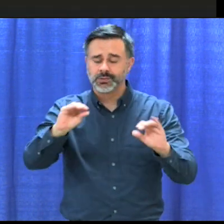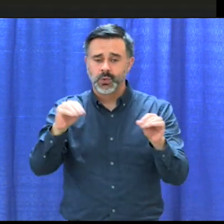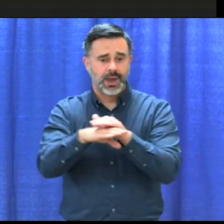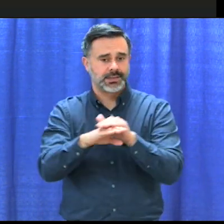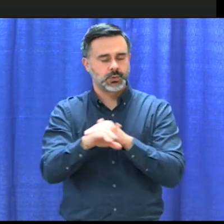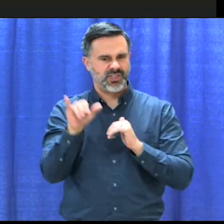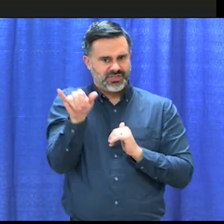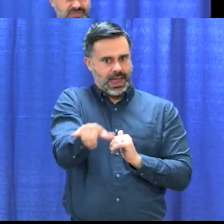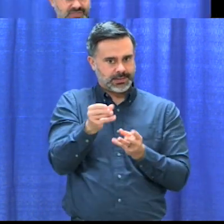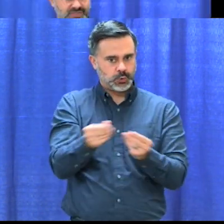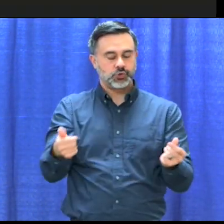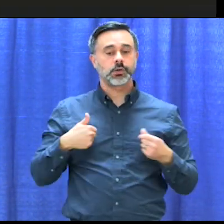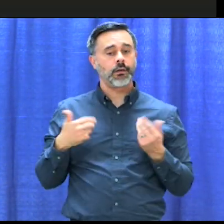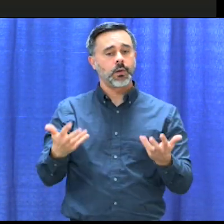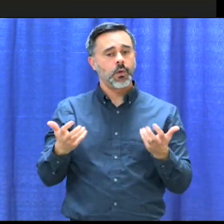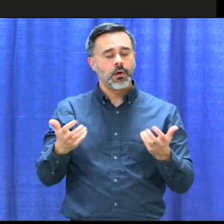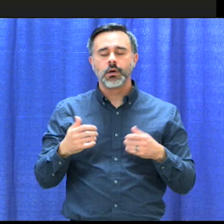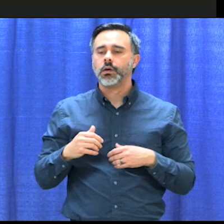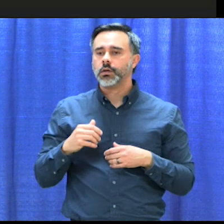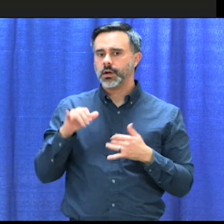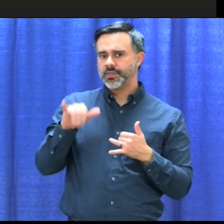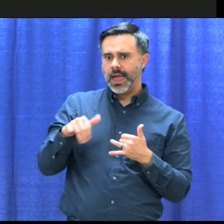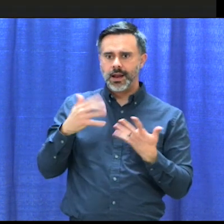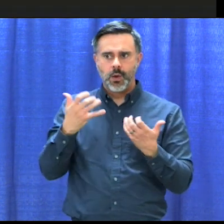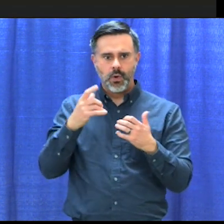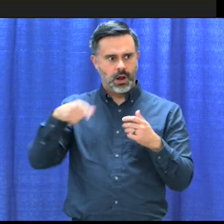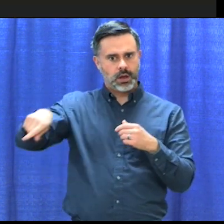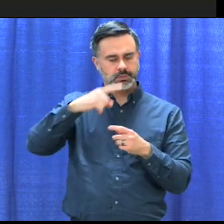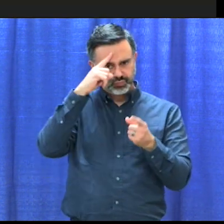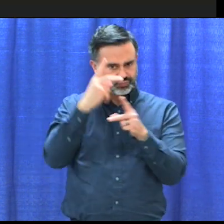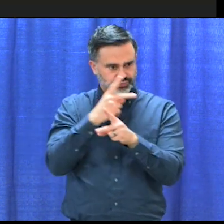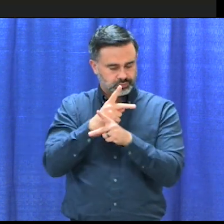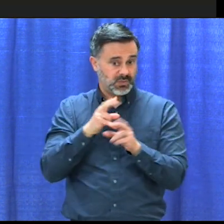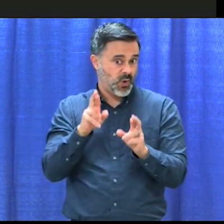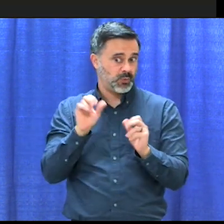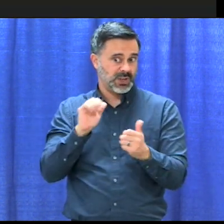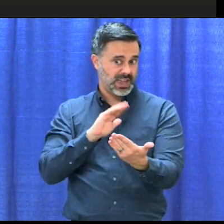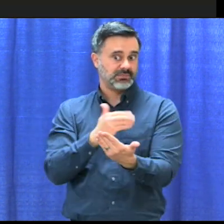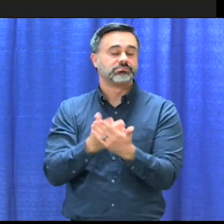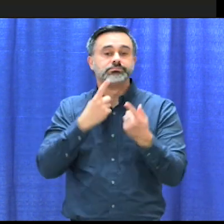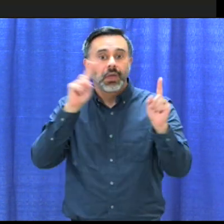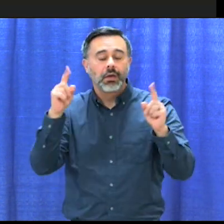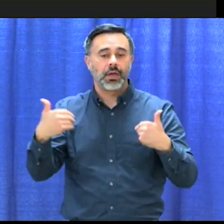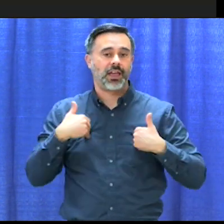and I hope that we can get there and the sooner the better. Thank you. [Leyva speaking] Thank you very much Assemblymember.